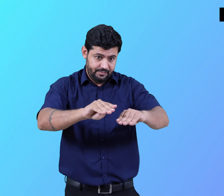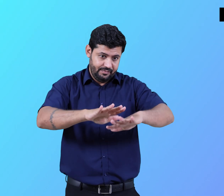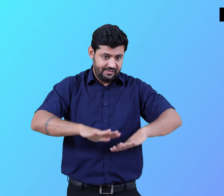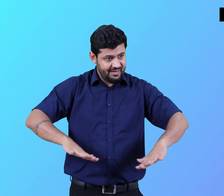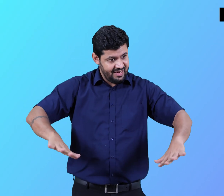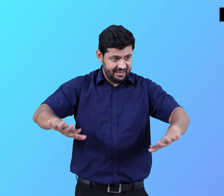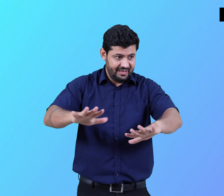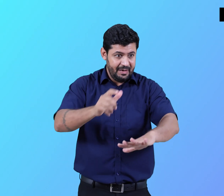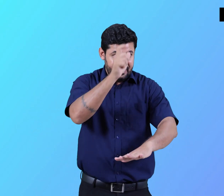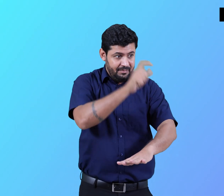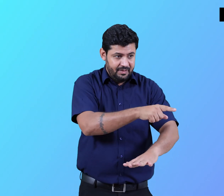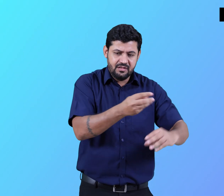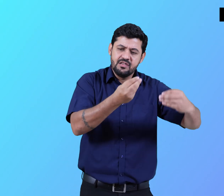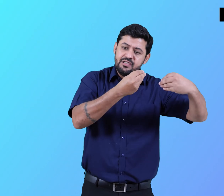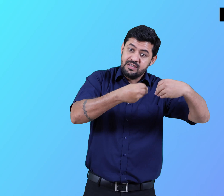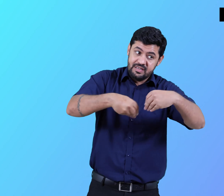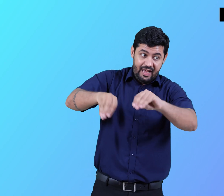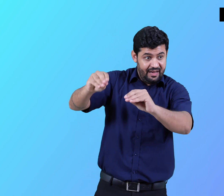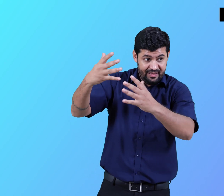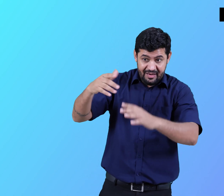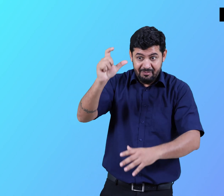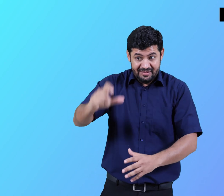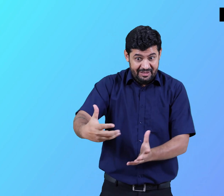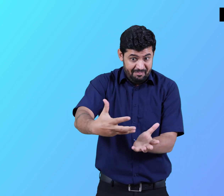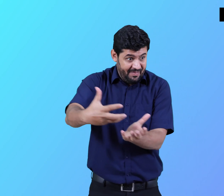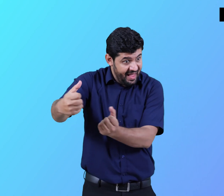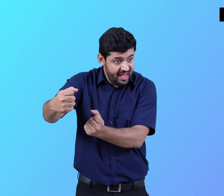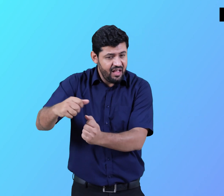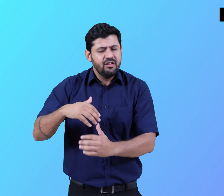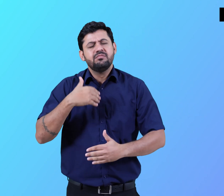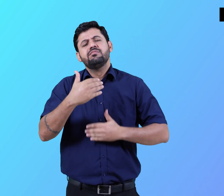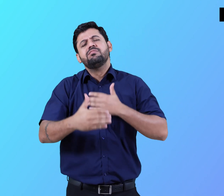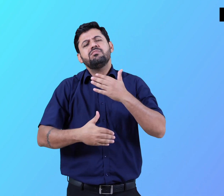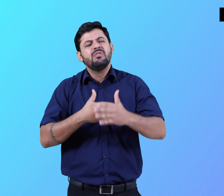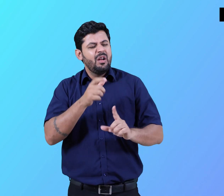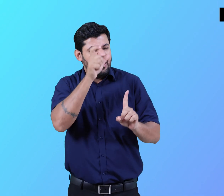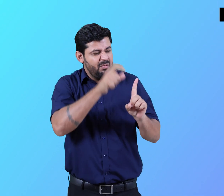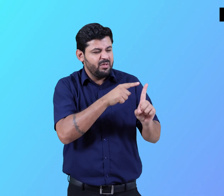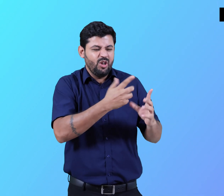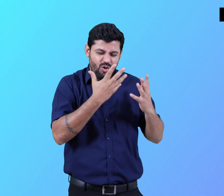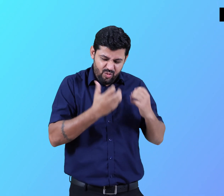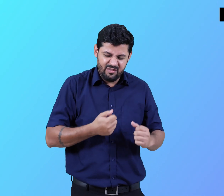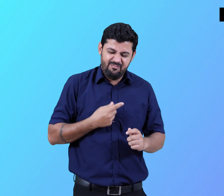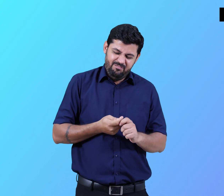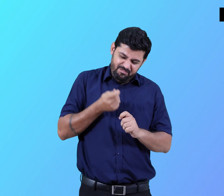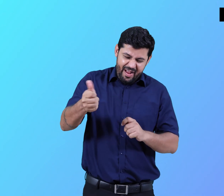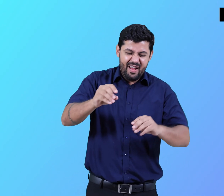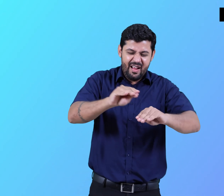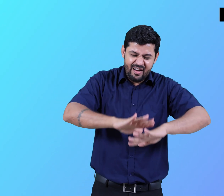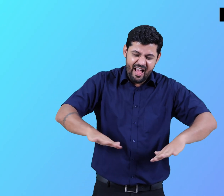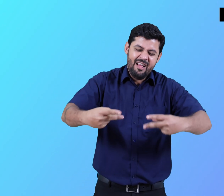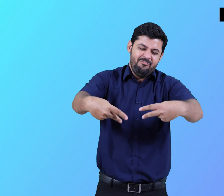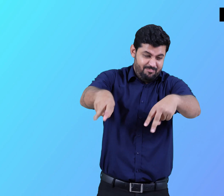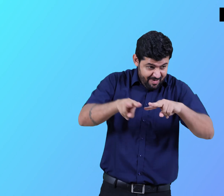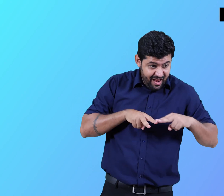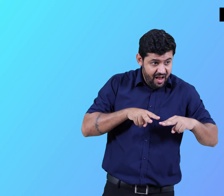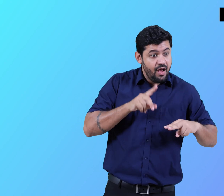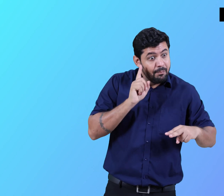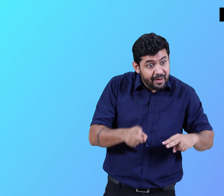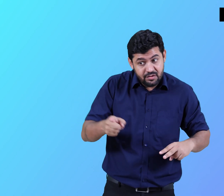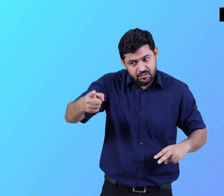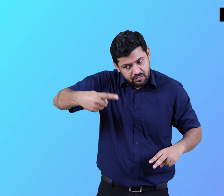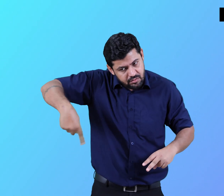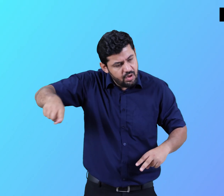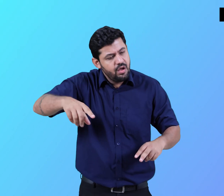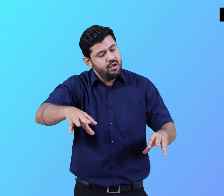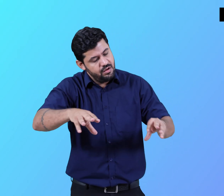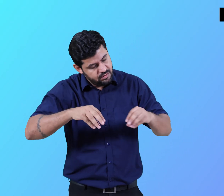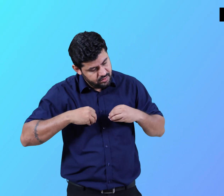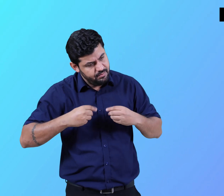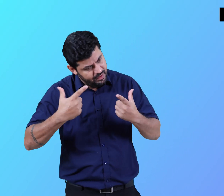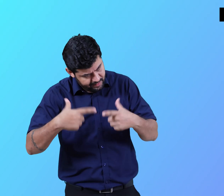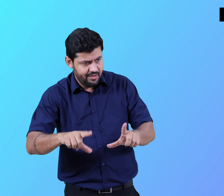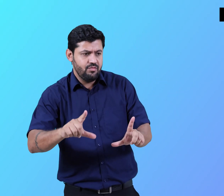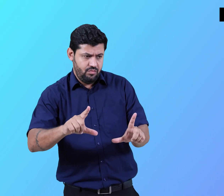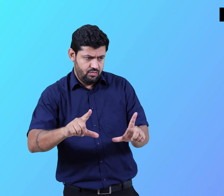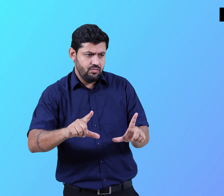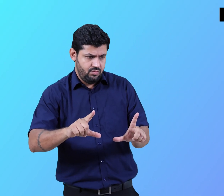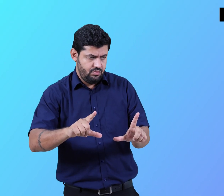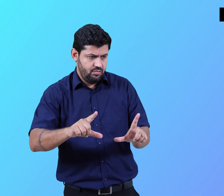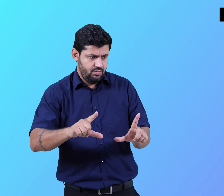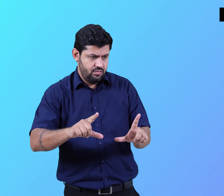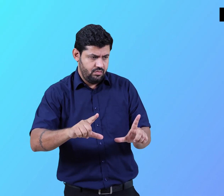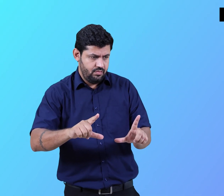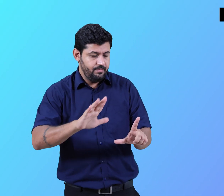People might sell their land, but the family will always get their land back.